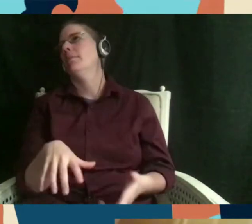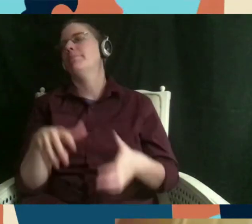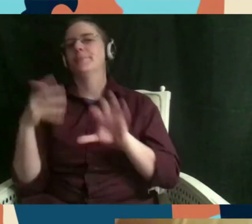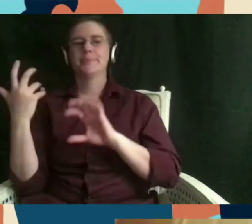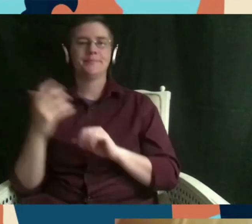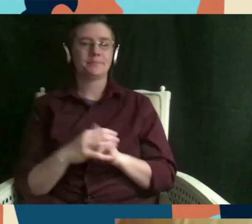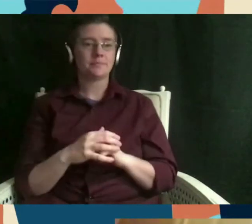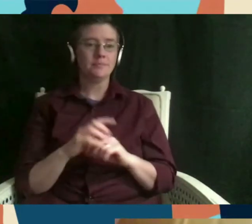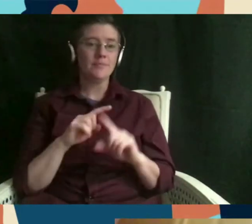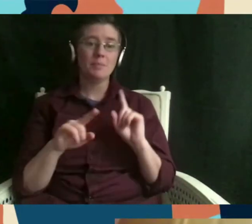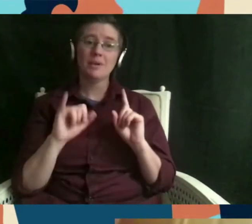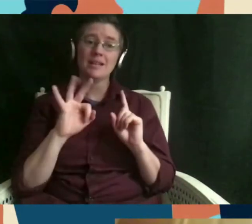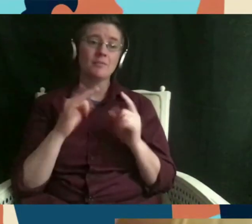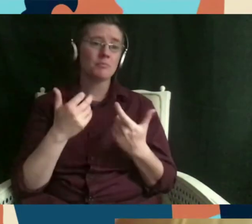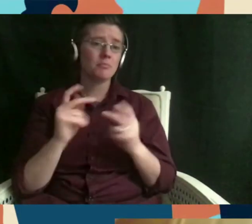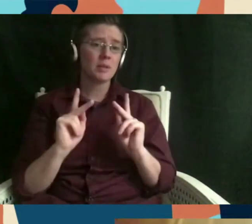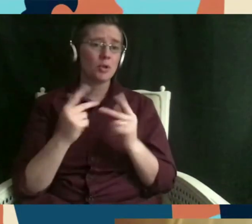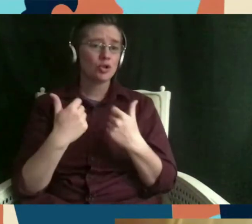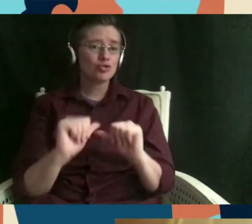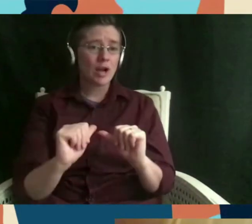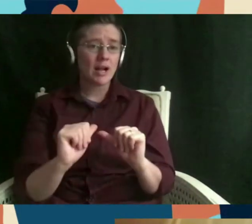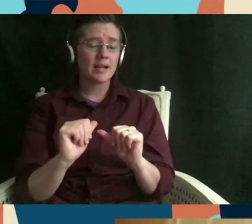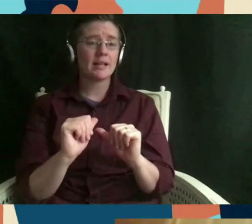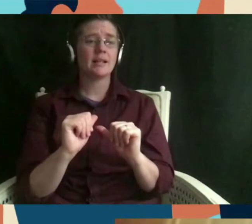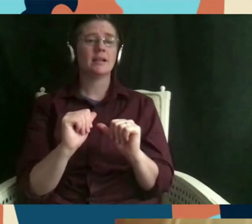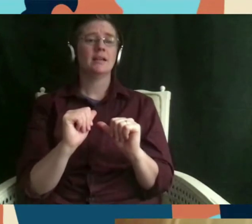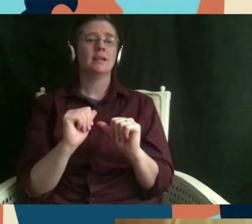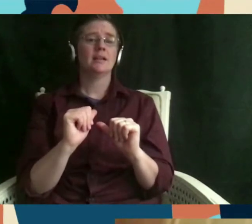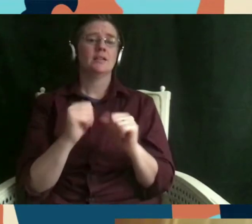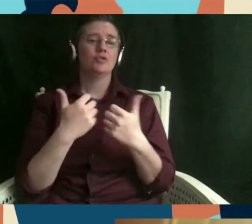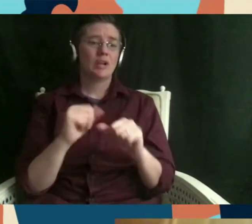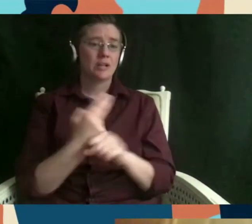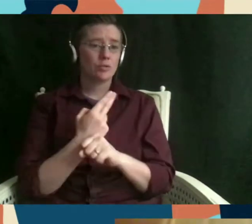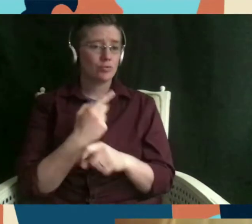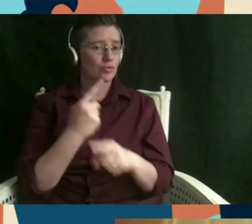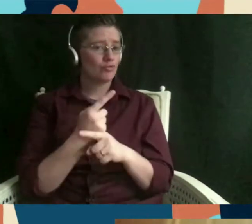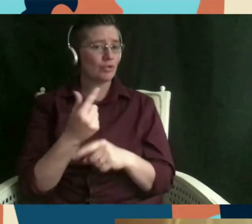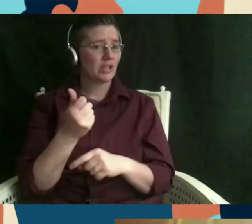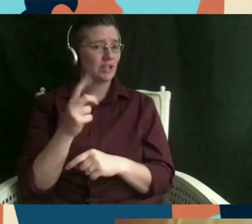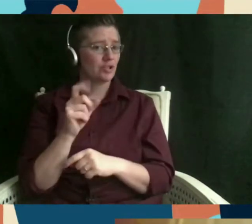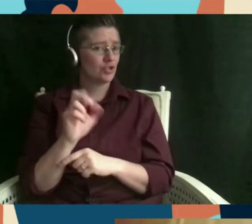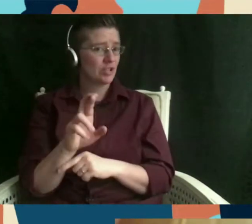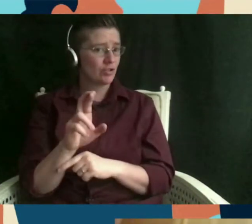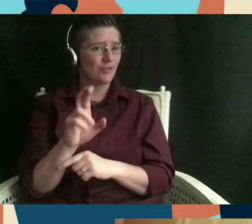the biggest thing that's that's what's going to bring real change i absolutely agree with that